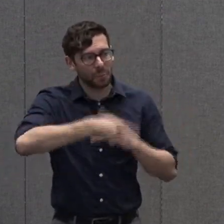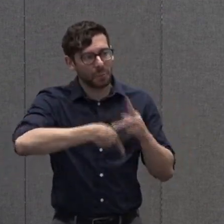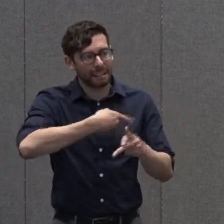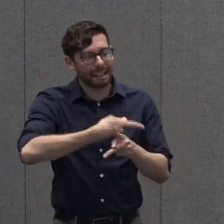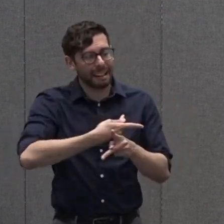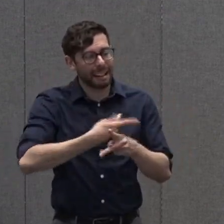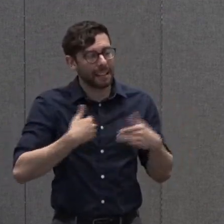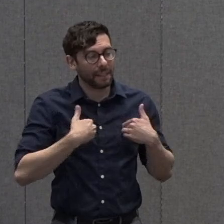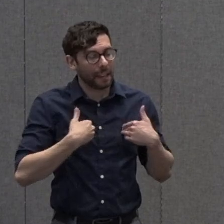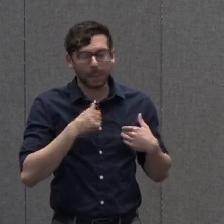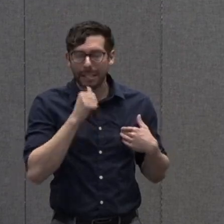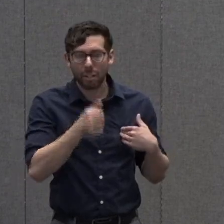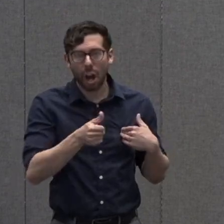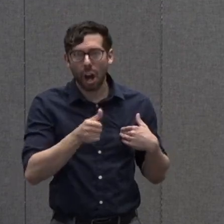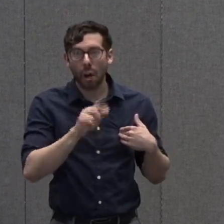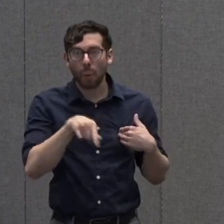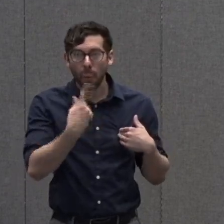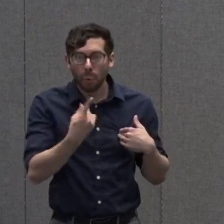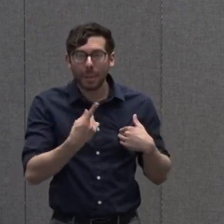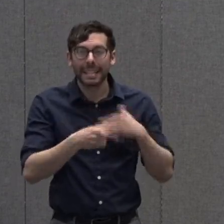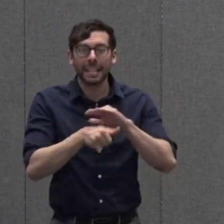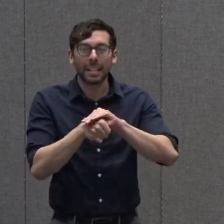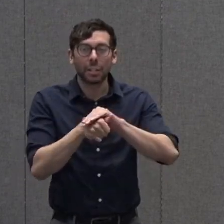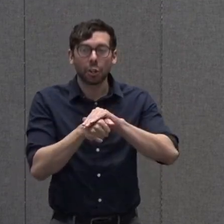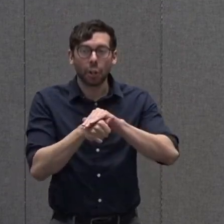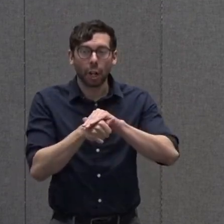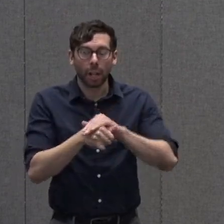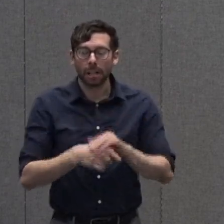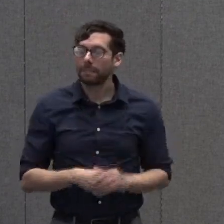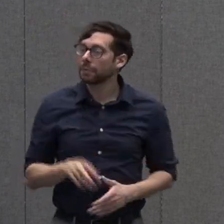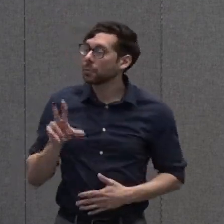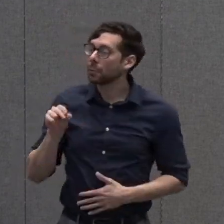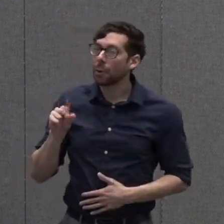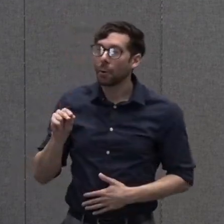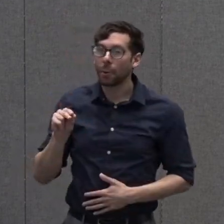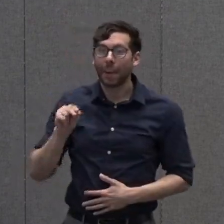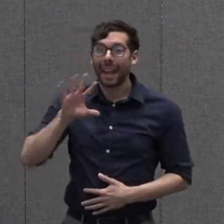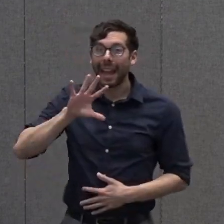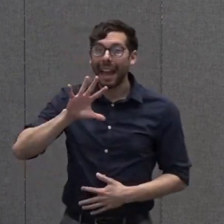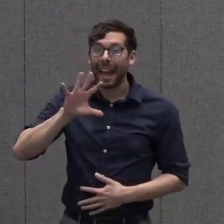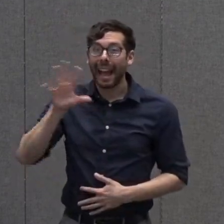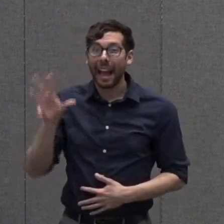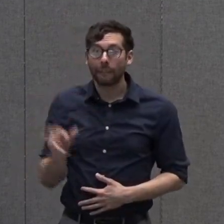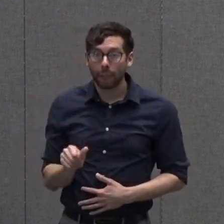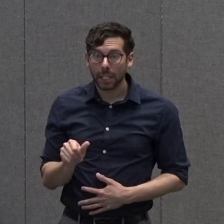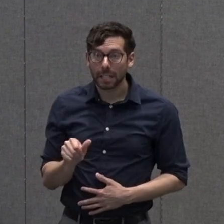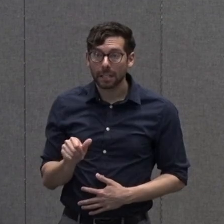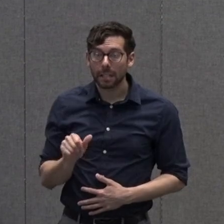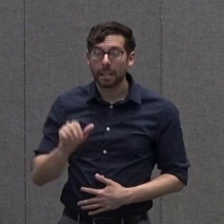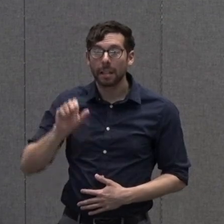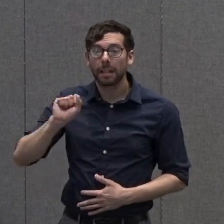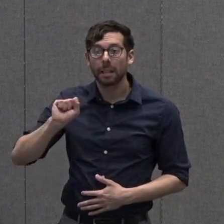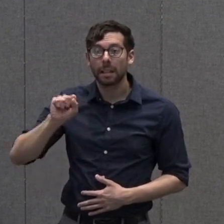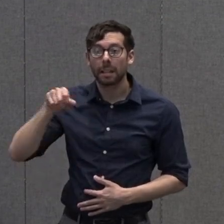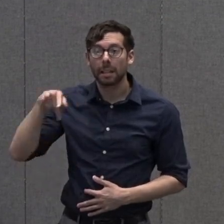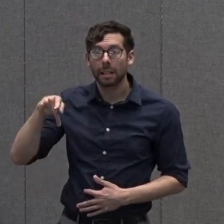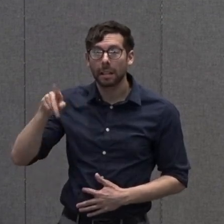He's not just a turtle. No, he is an African spurred tortoise. By the way, tortoises are turtles